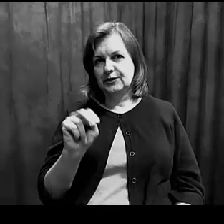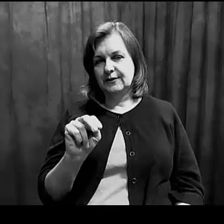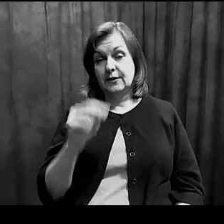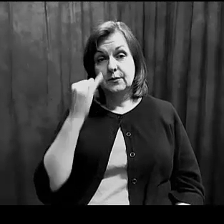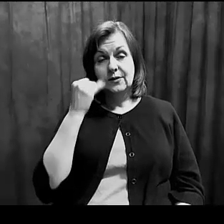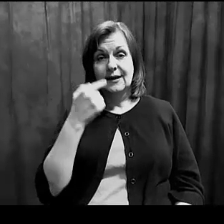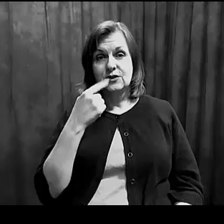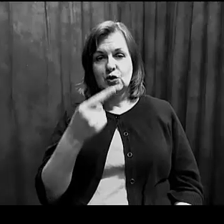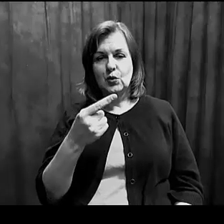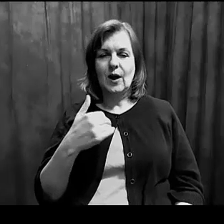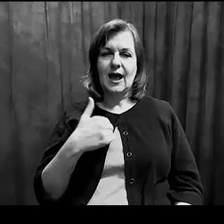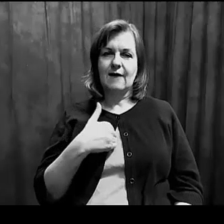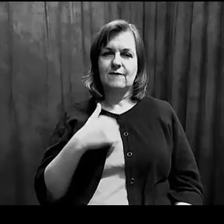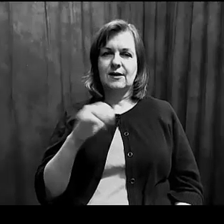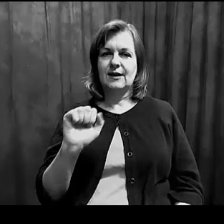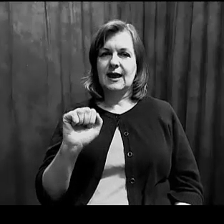got that?